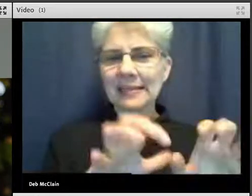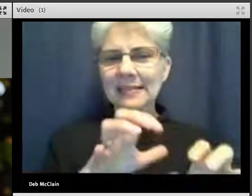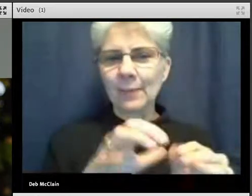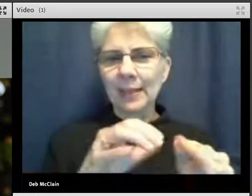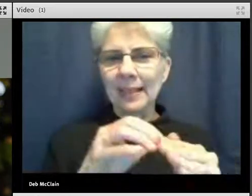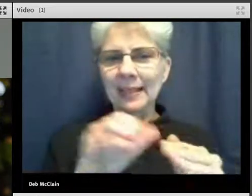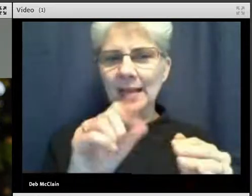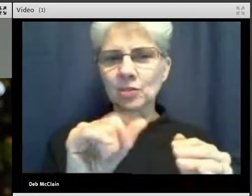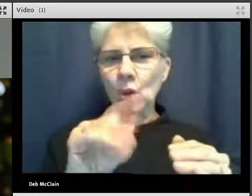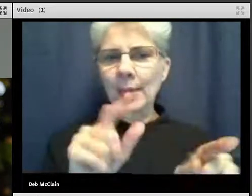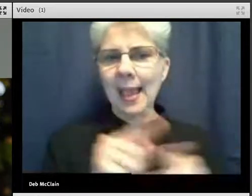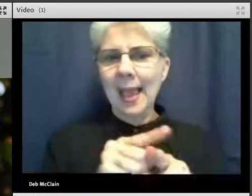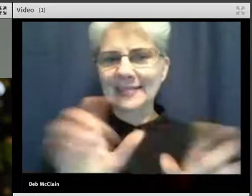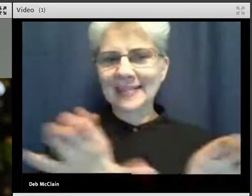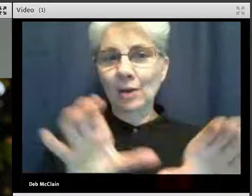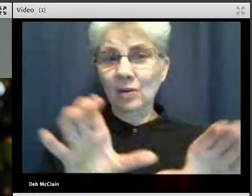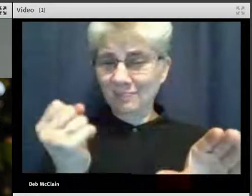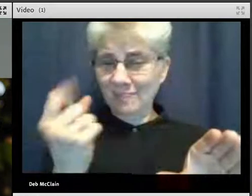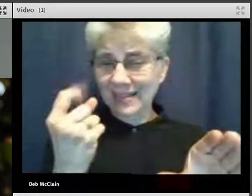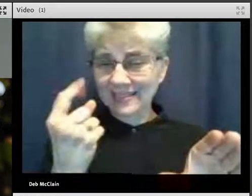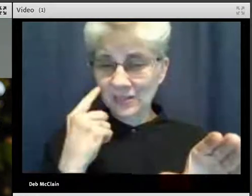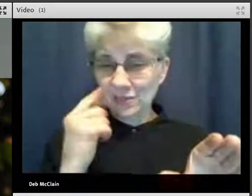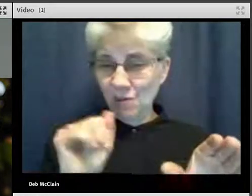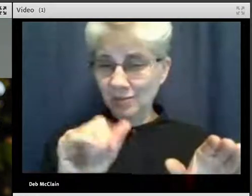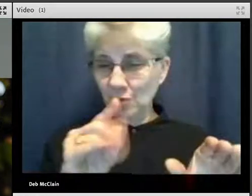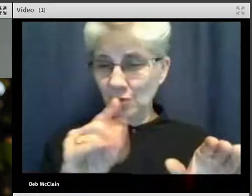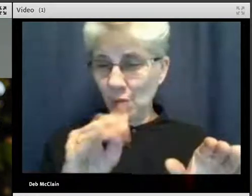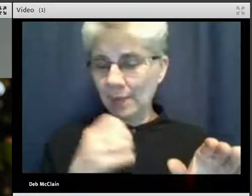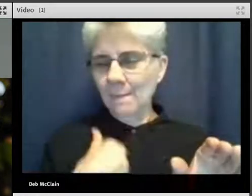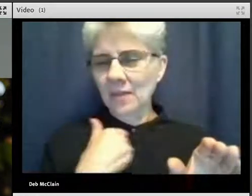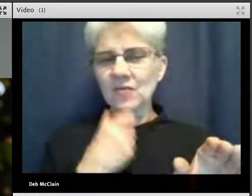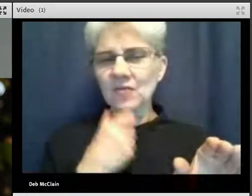Mark that as decorative in your Adobe. Does that make sense for Adobe?